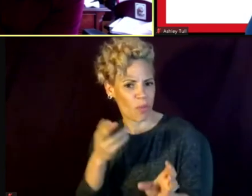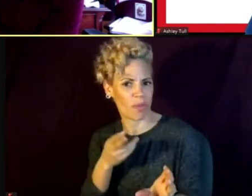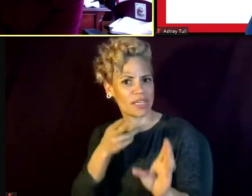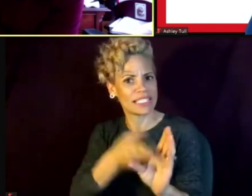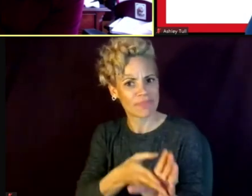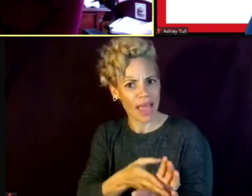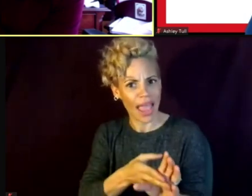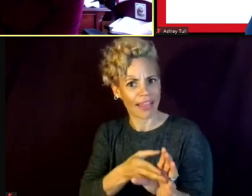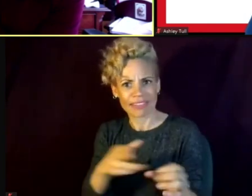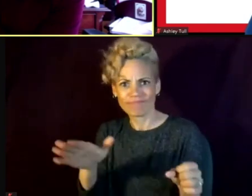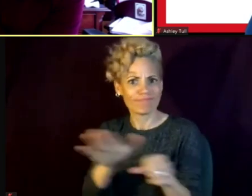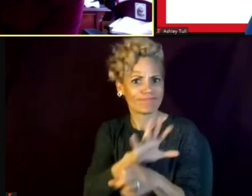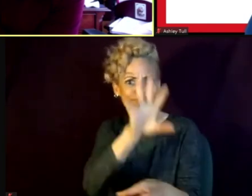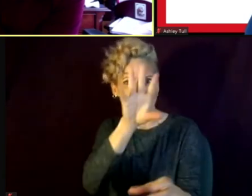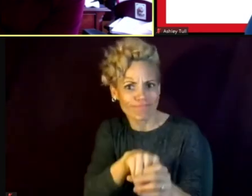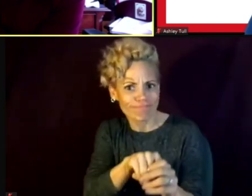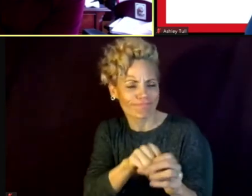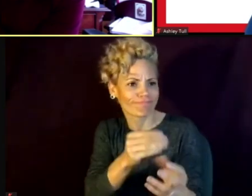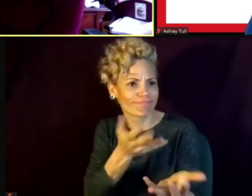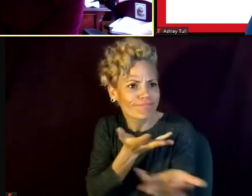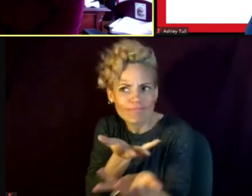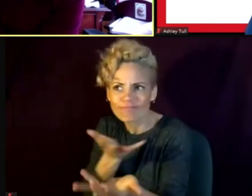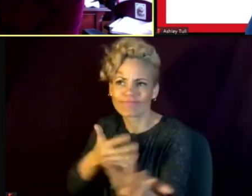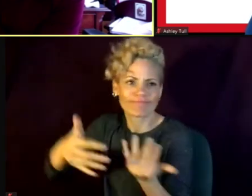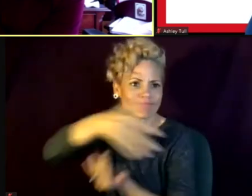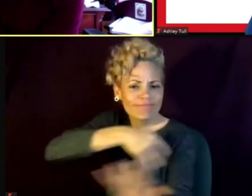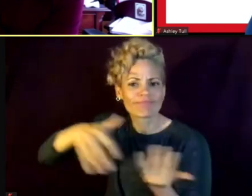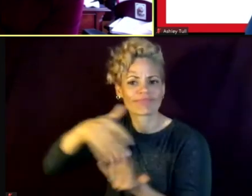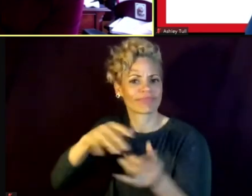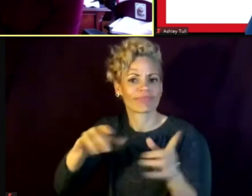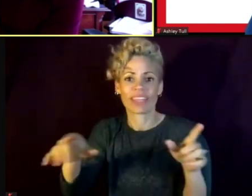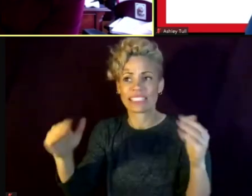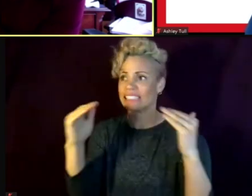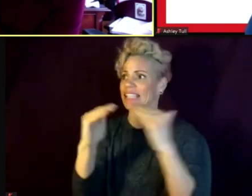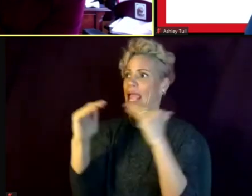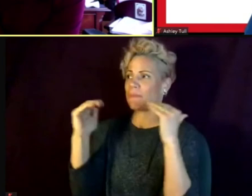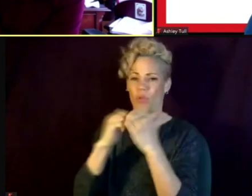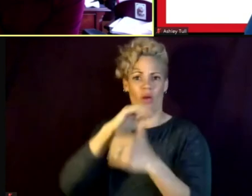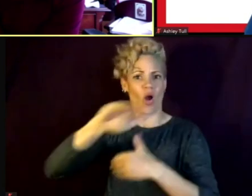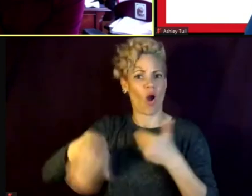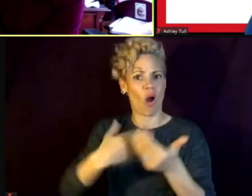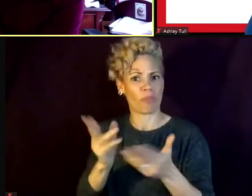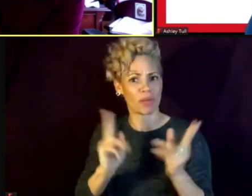in society just like anybody else. And that is the law of the land.